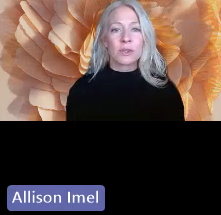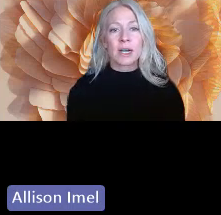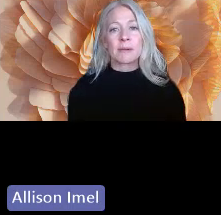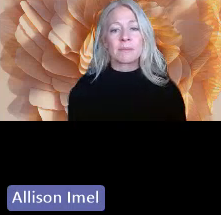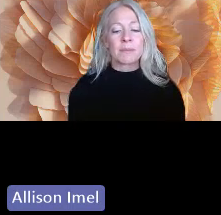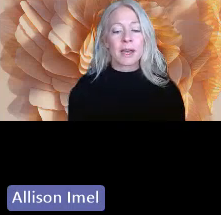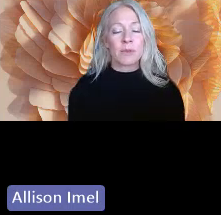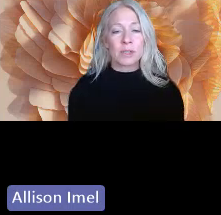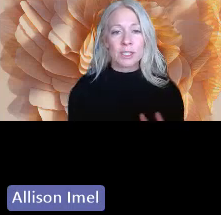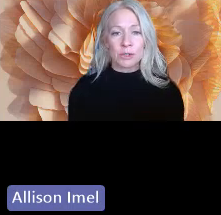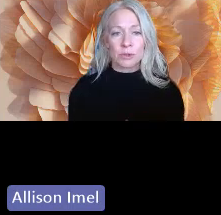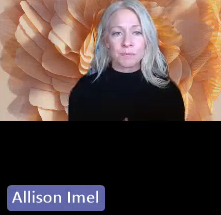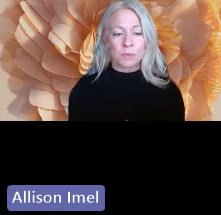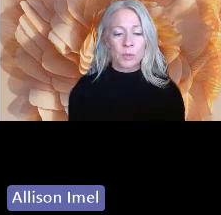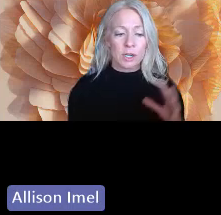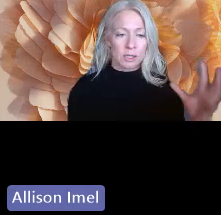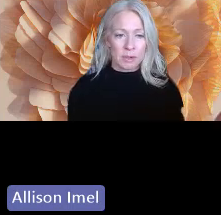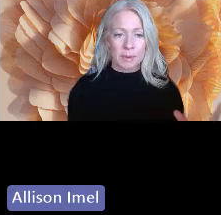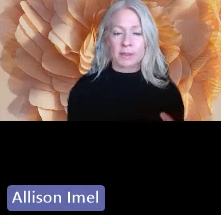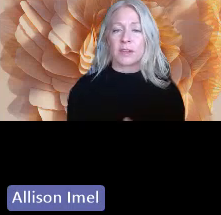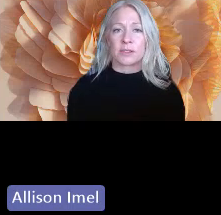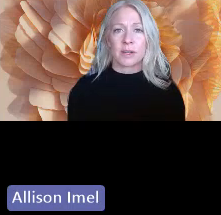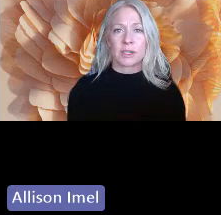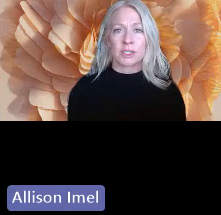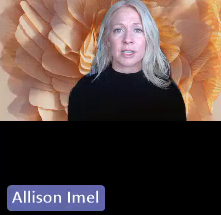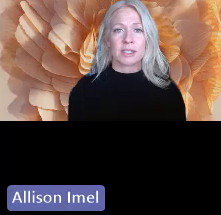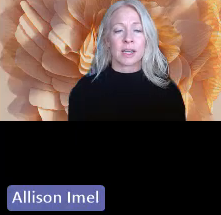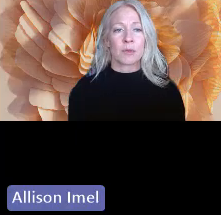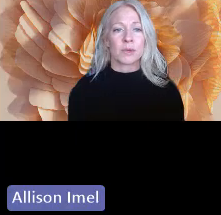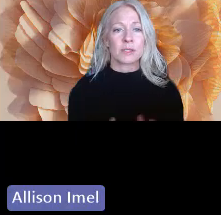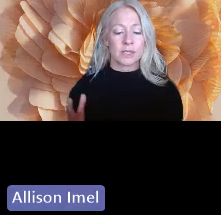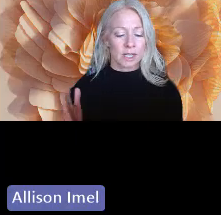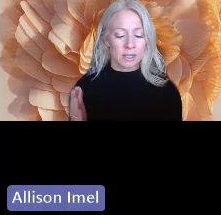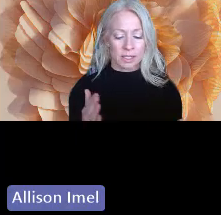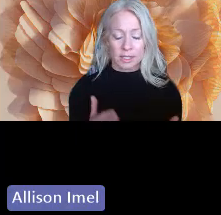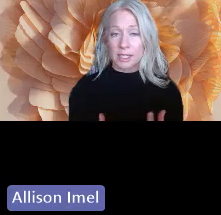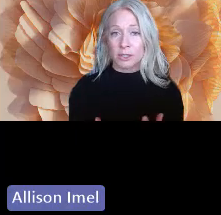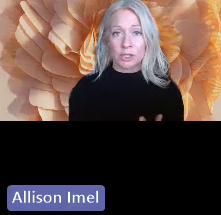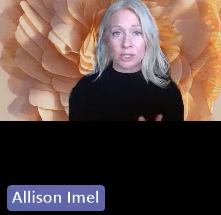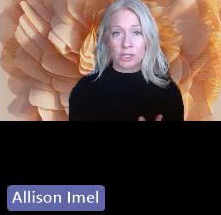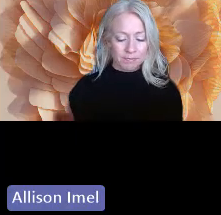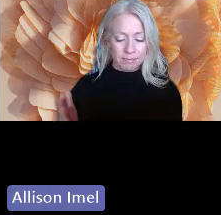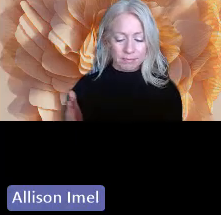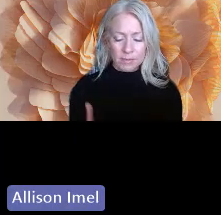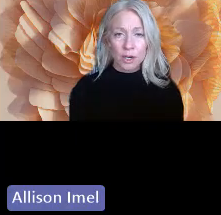So I really do, we talked a little bit about the foundations last time and we, we say it's a clean nutrition,